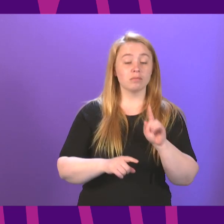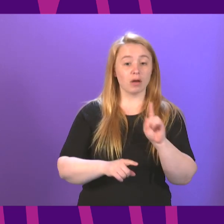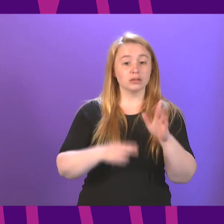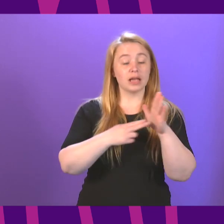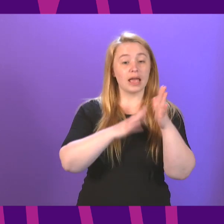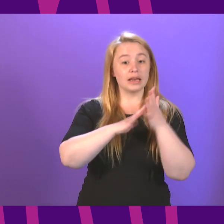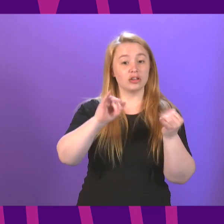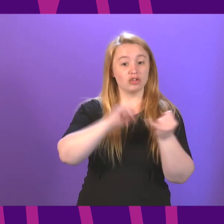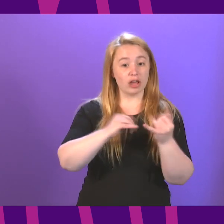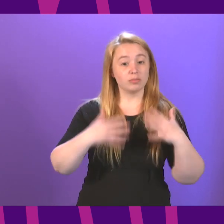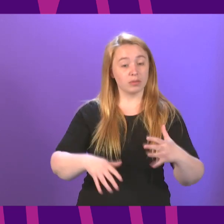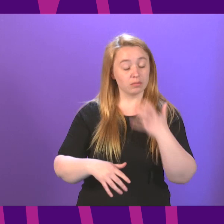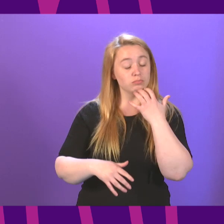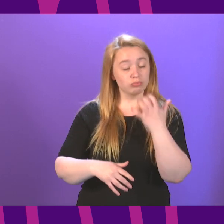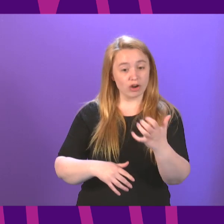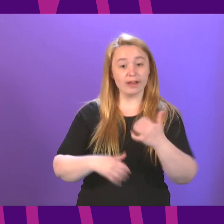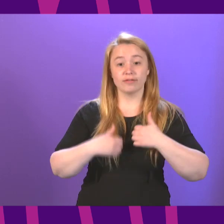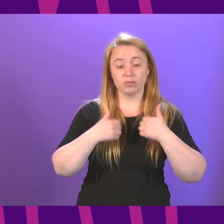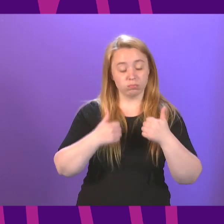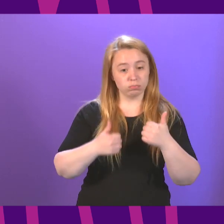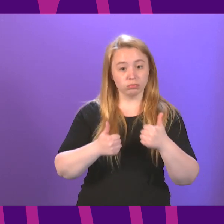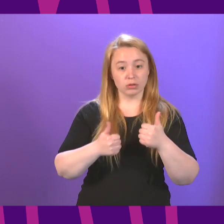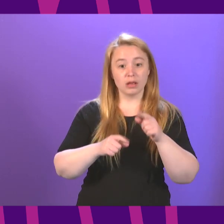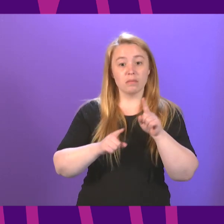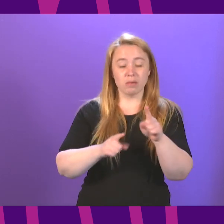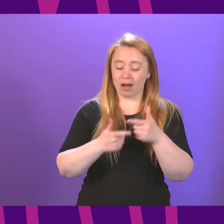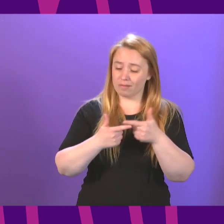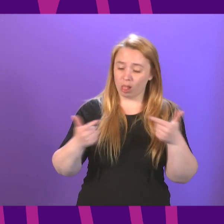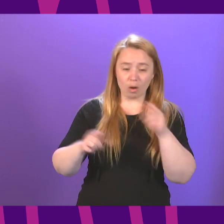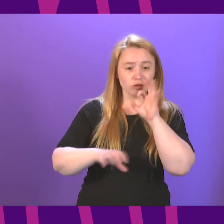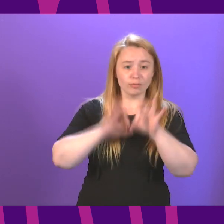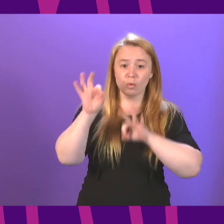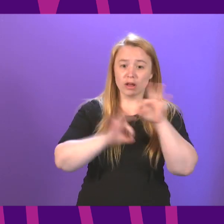health service whistleblowers, but there are still a lot of unanswered questions. Can the First